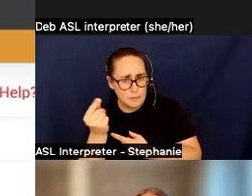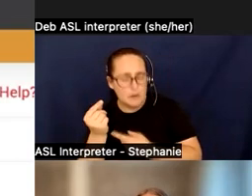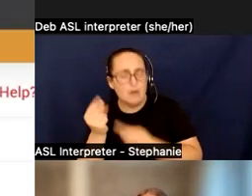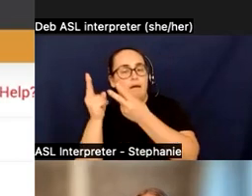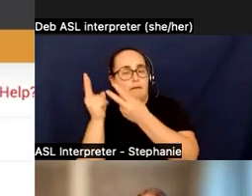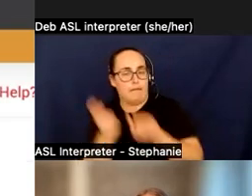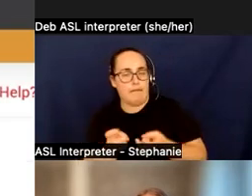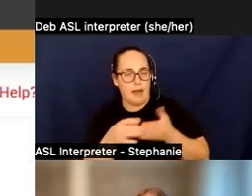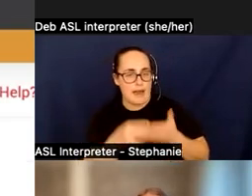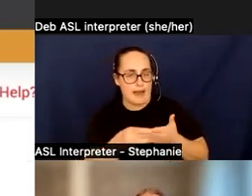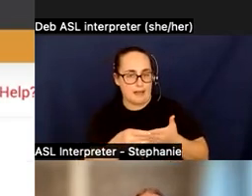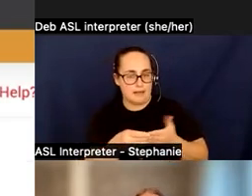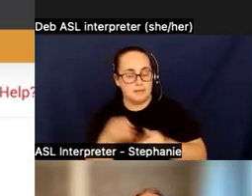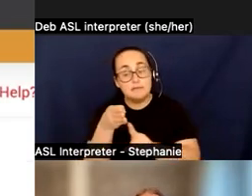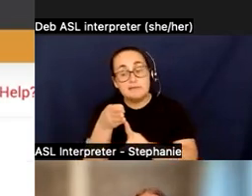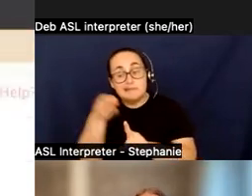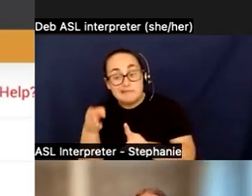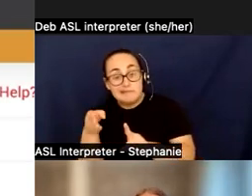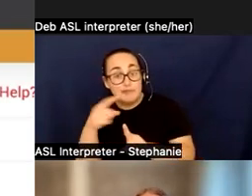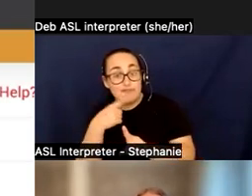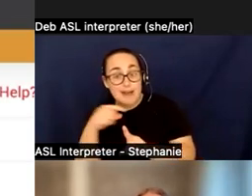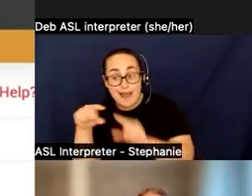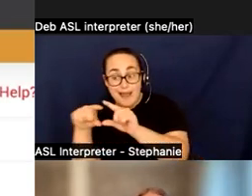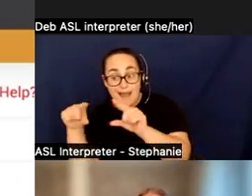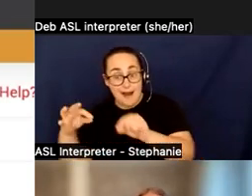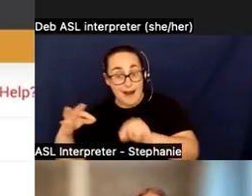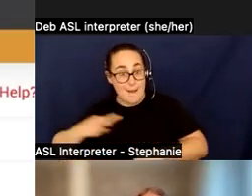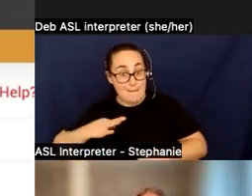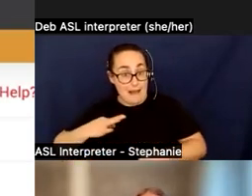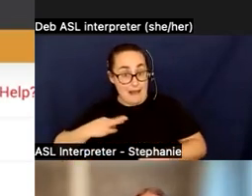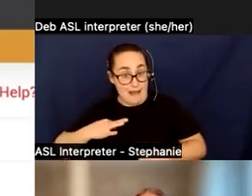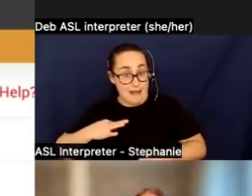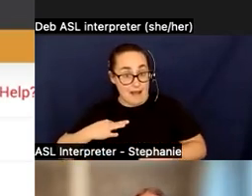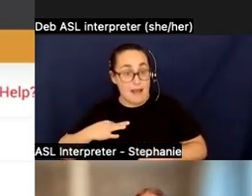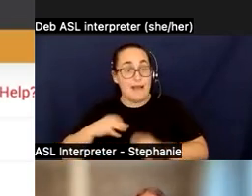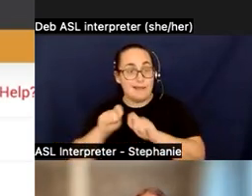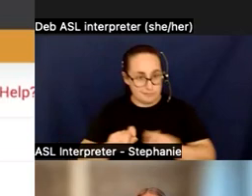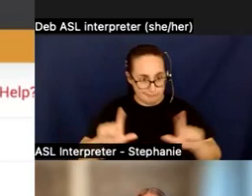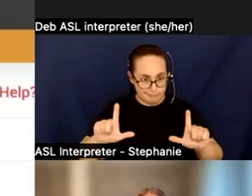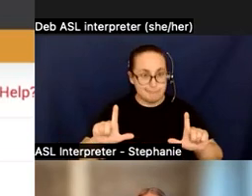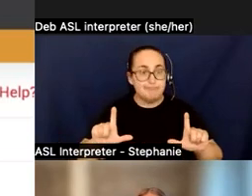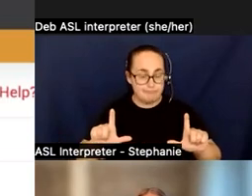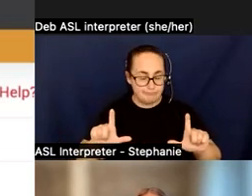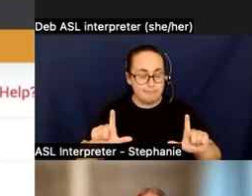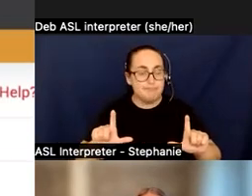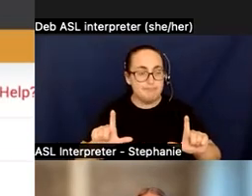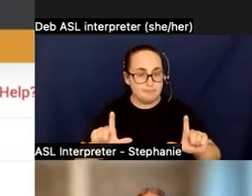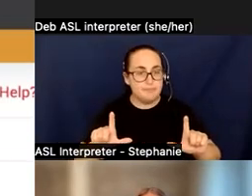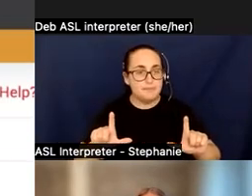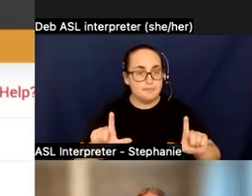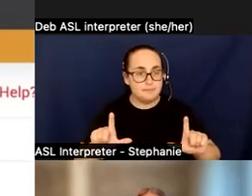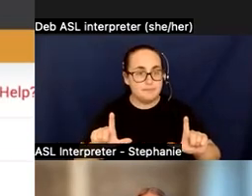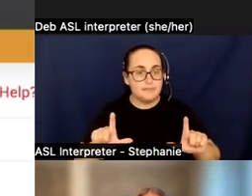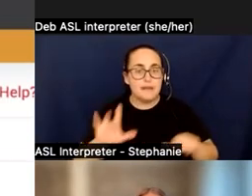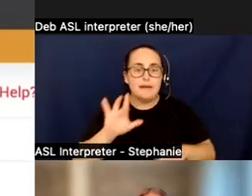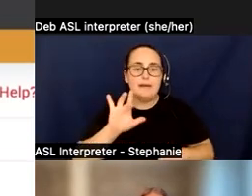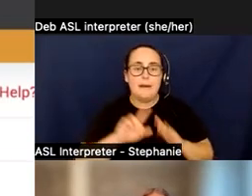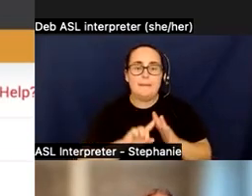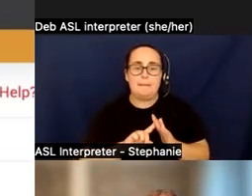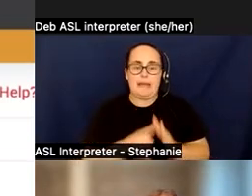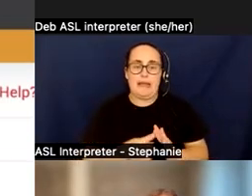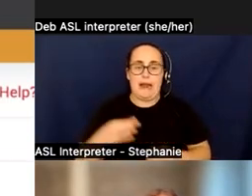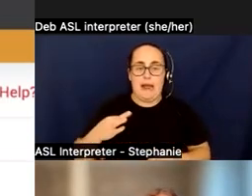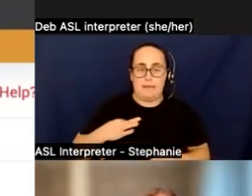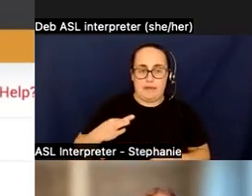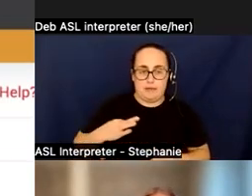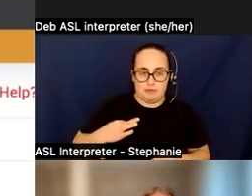on apply, you'll be brought to another screen here asking you to click this Begin Application button.